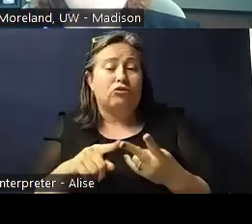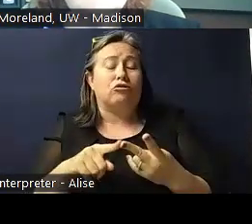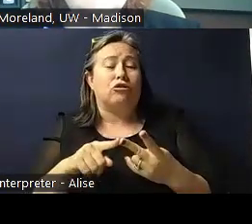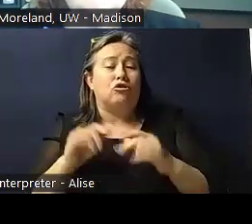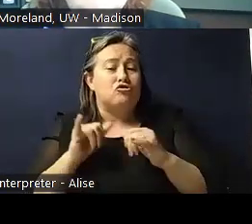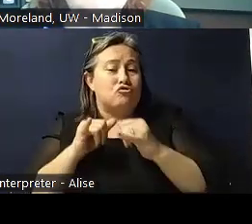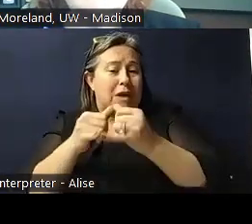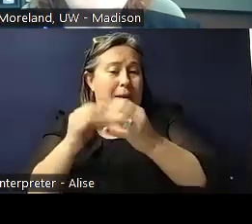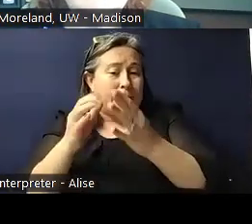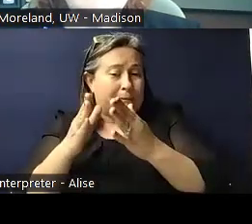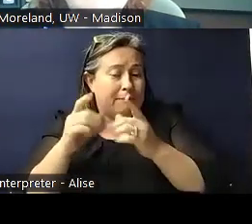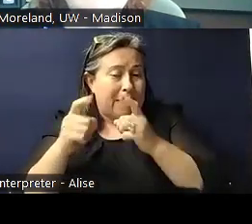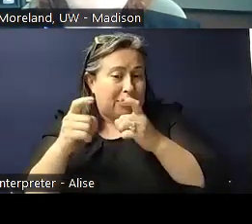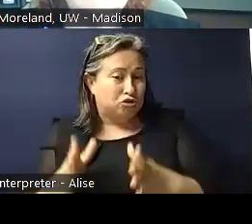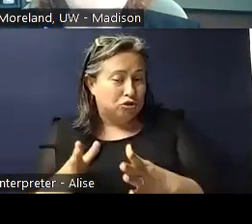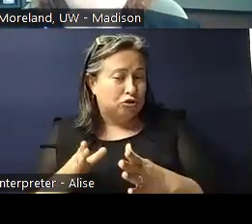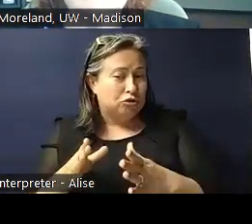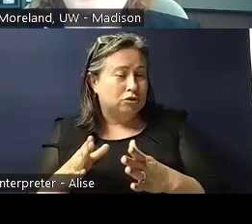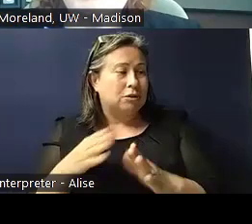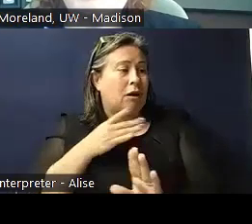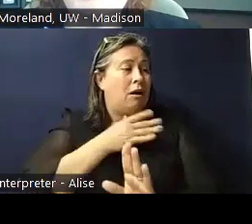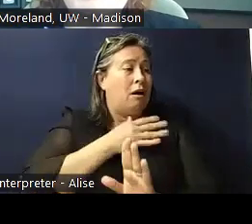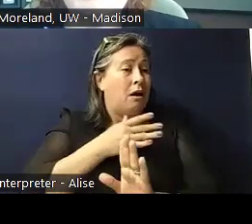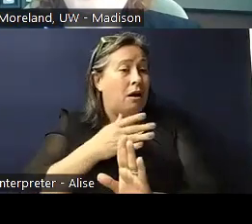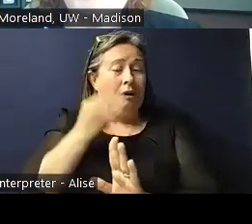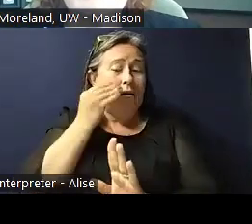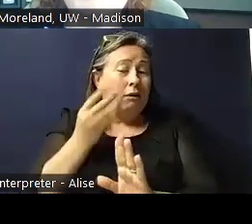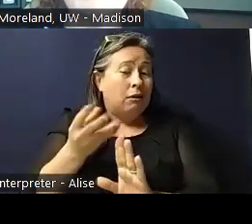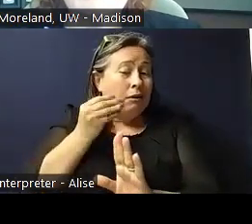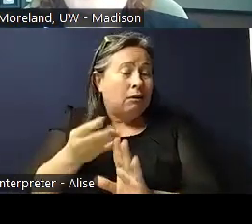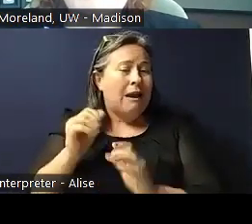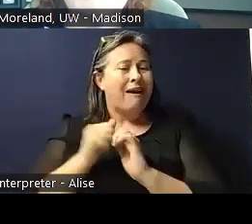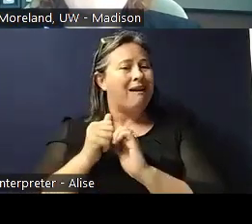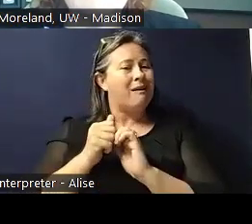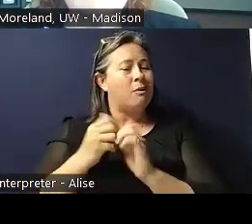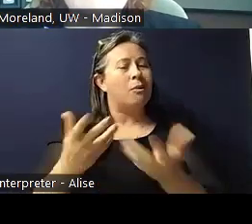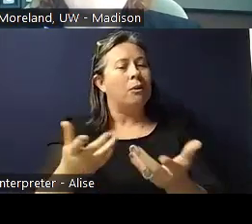the updates that come forward and so forth? So I just put that out there to say the communication also is